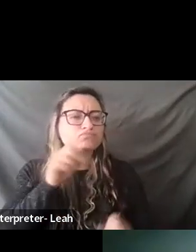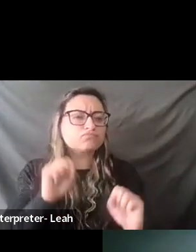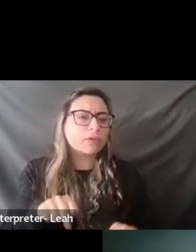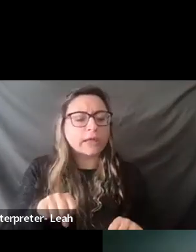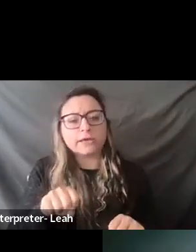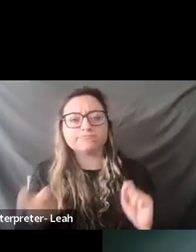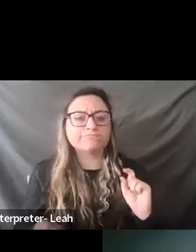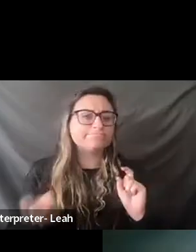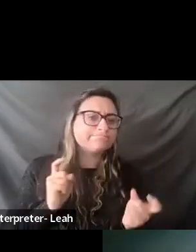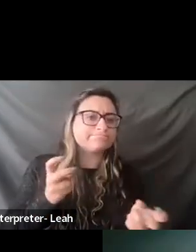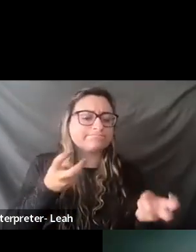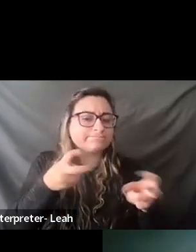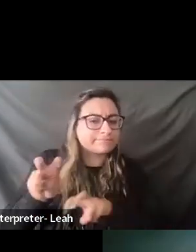Really appreciate this -- this conversation and talking through some of these barriers and the gaps that we have experienced throughout these past several months, since the beginning of the year during these projects.